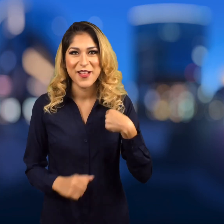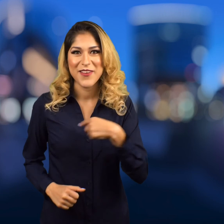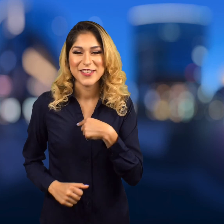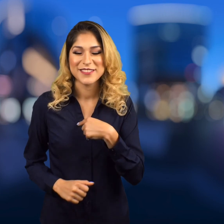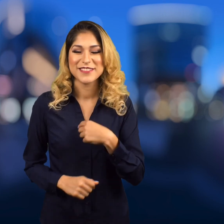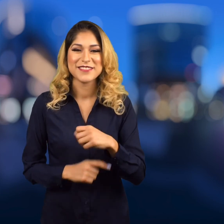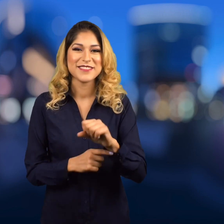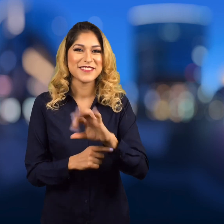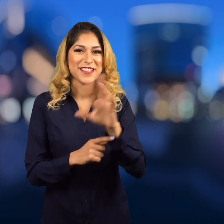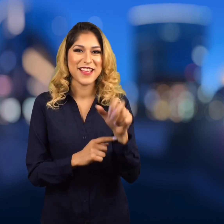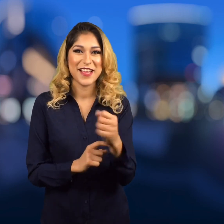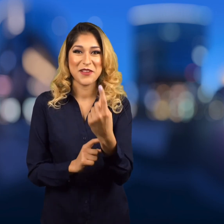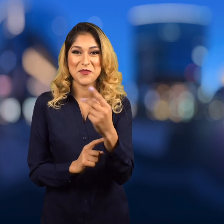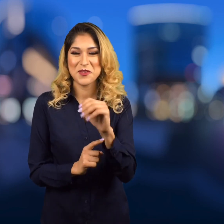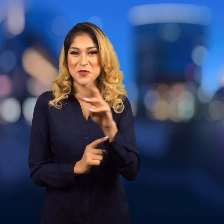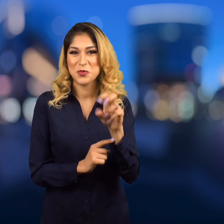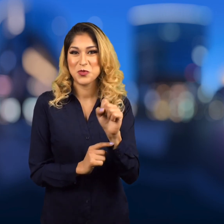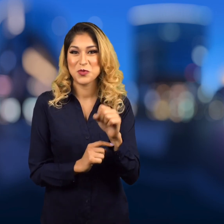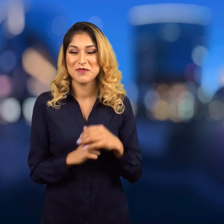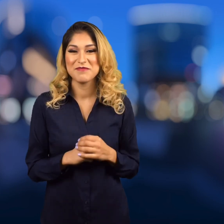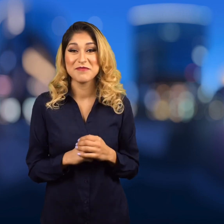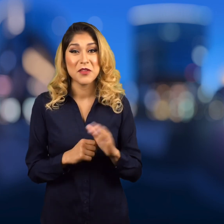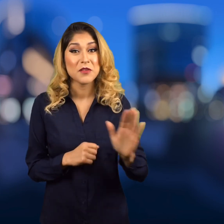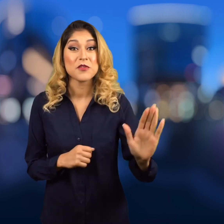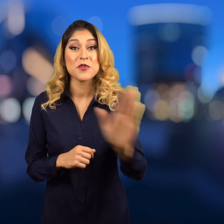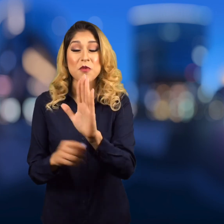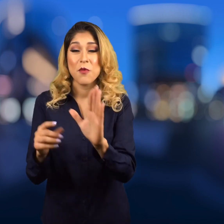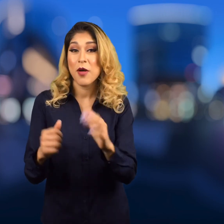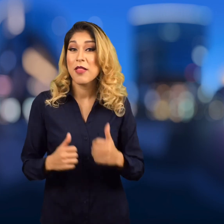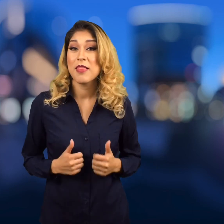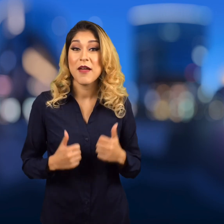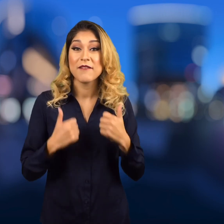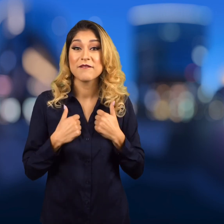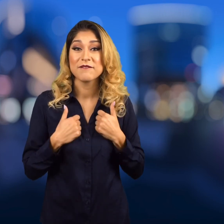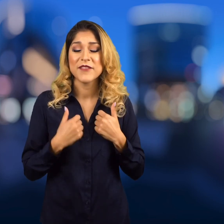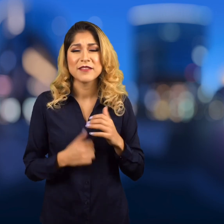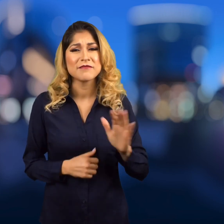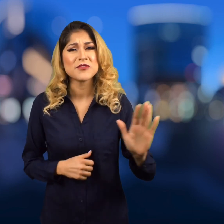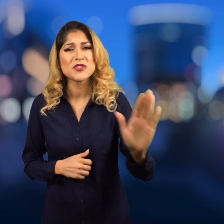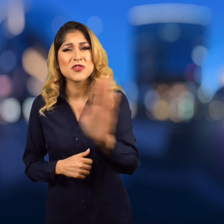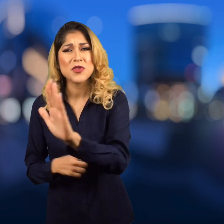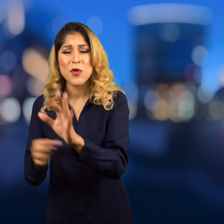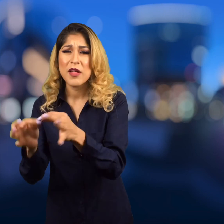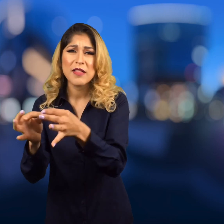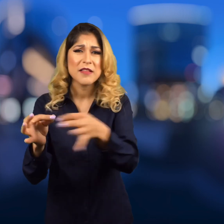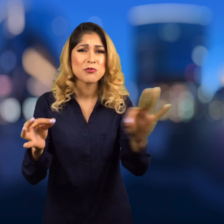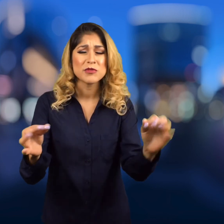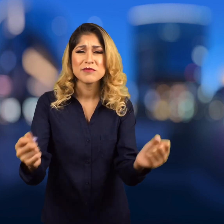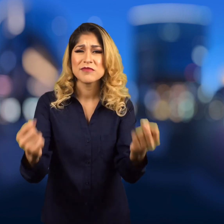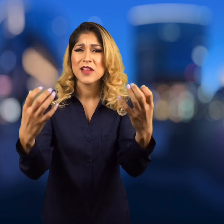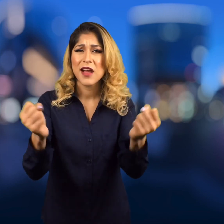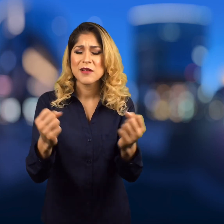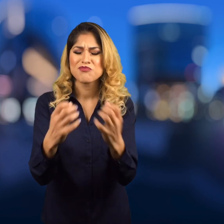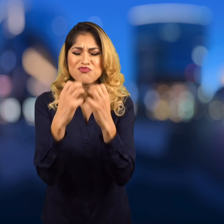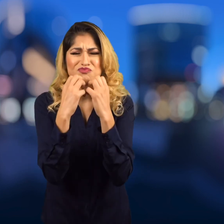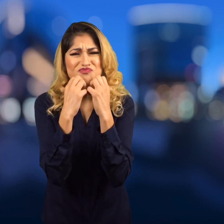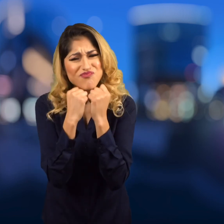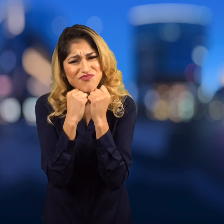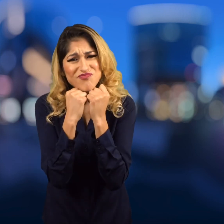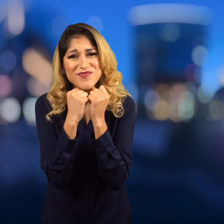Sign1News. Your life. Your language.